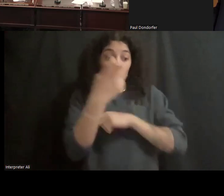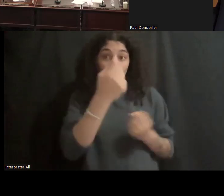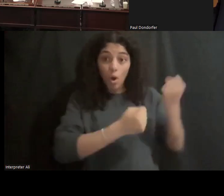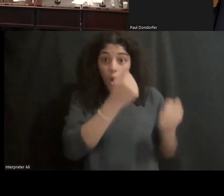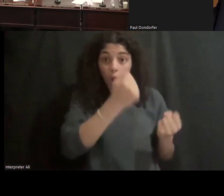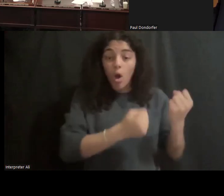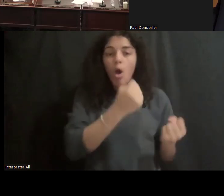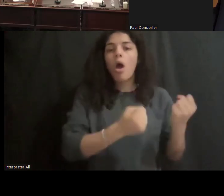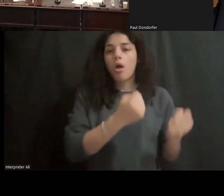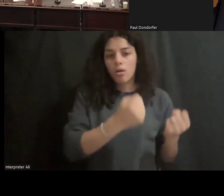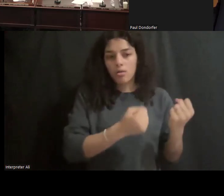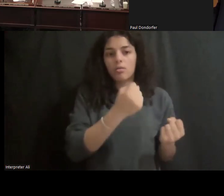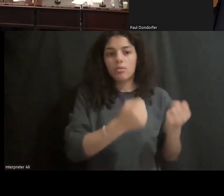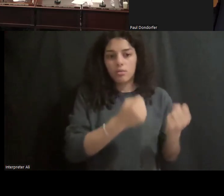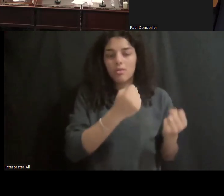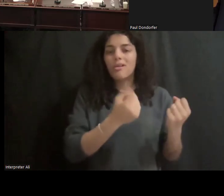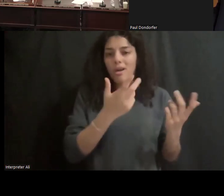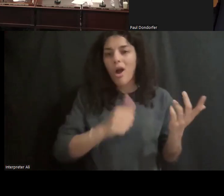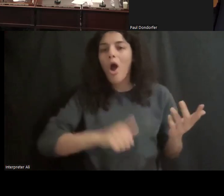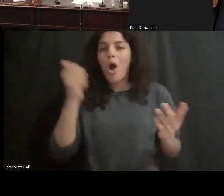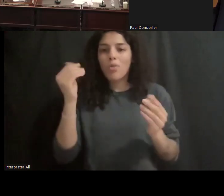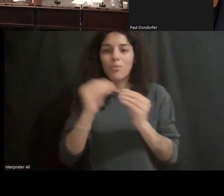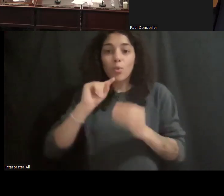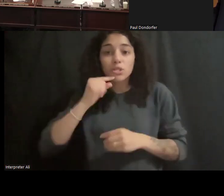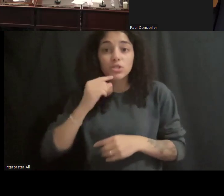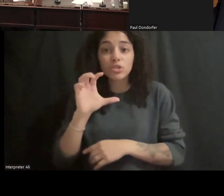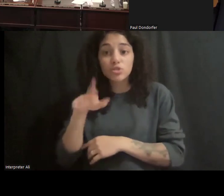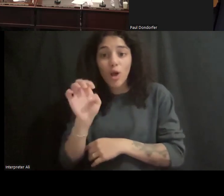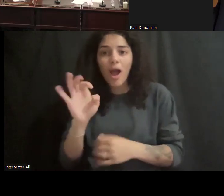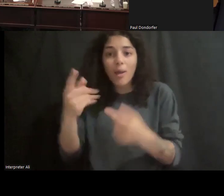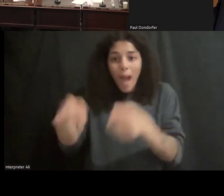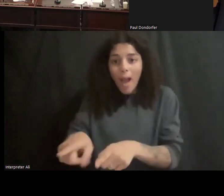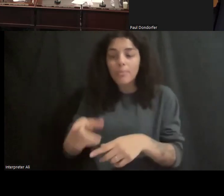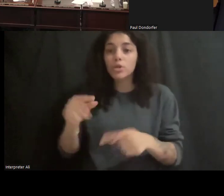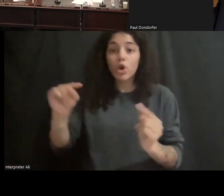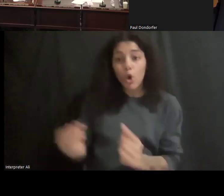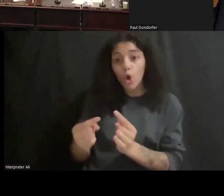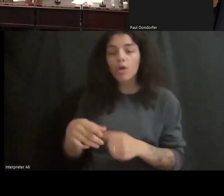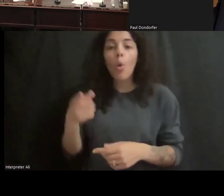includes the commission of a more serious crime or the death of innocent people in our community